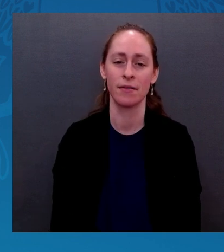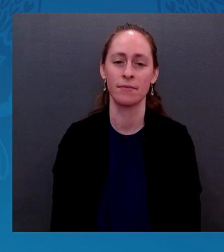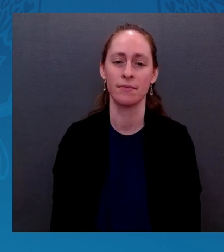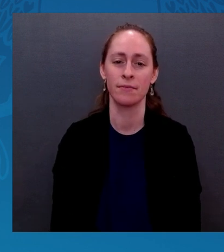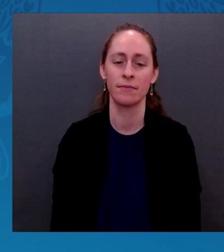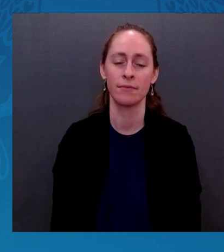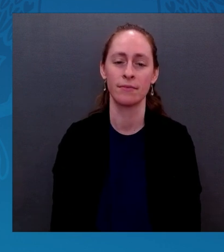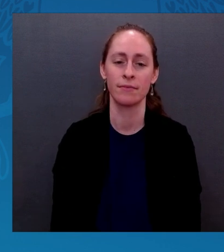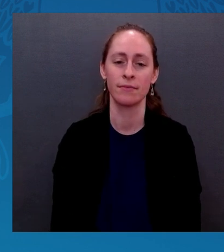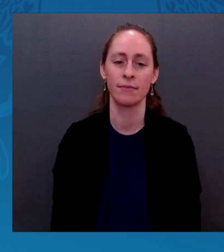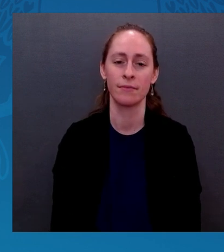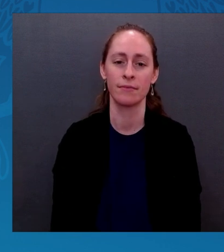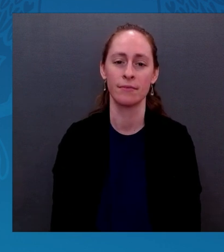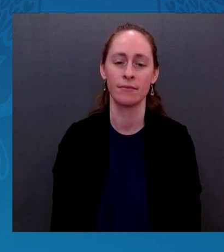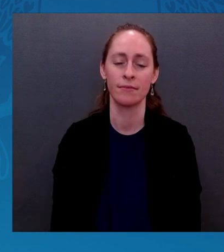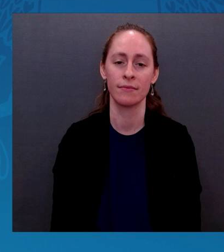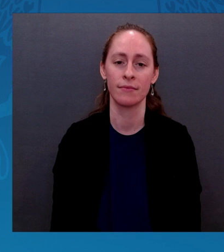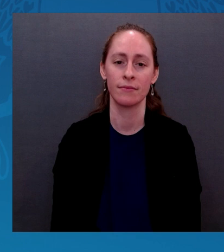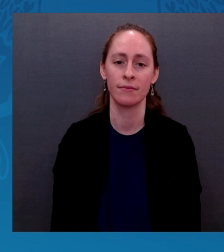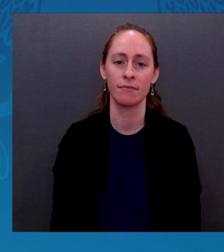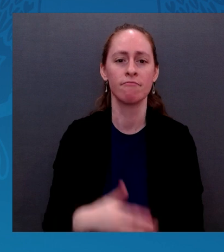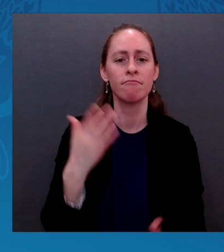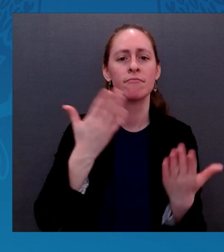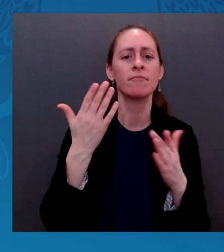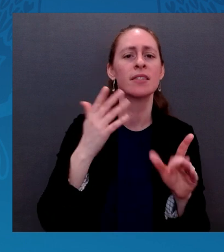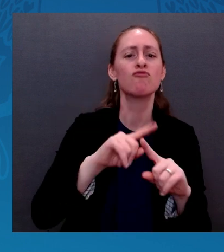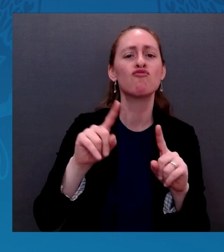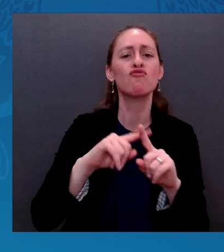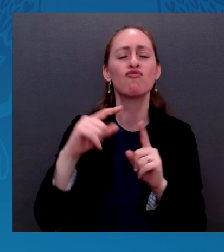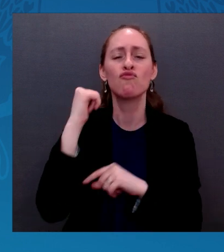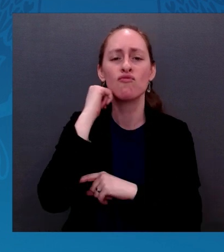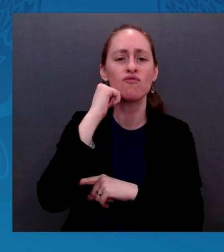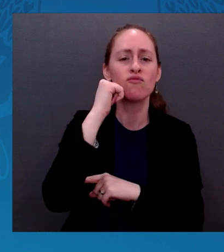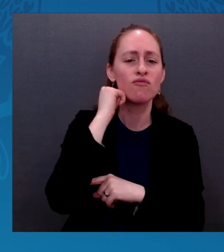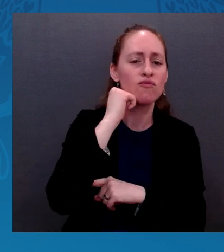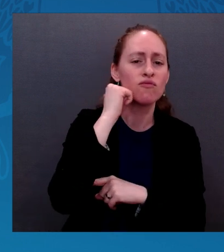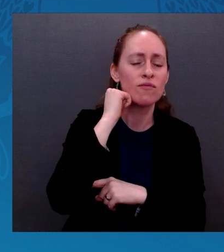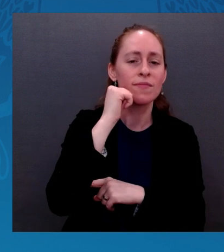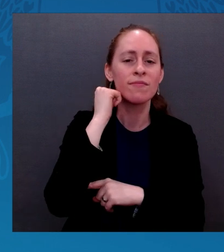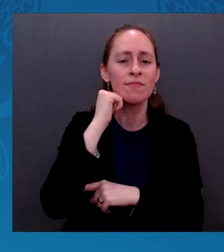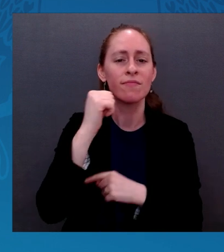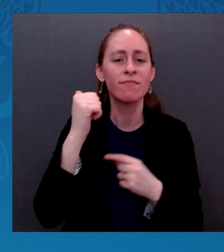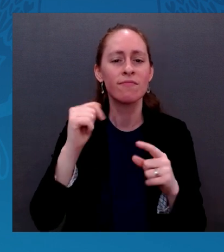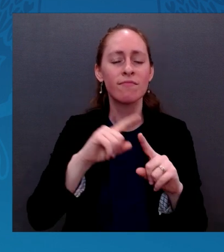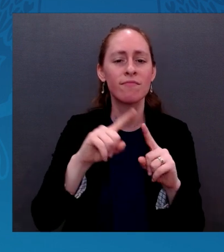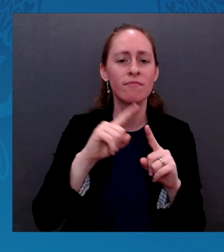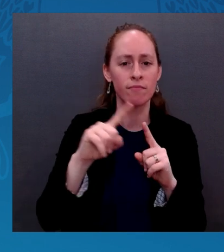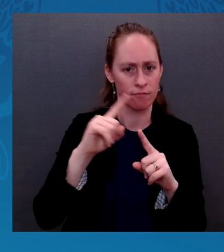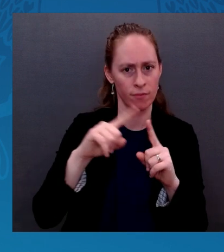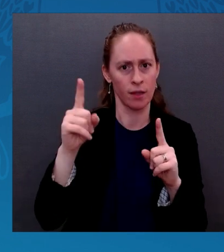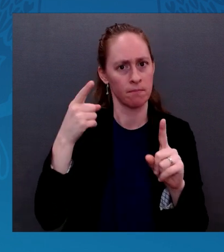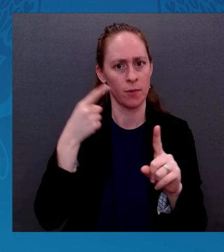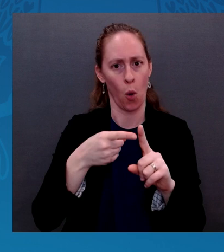as to the diligence of getting it done and decency and an order and making sure it was abated,